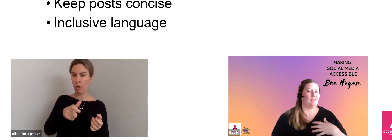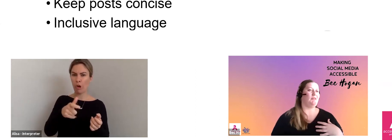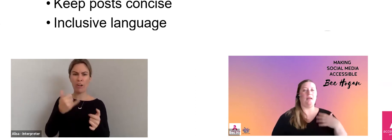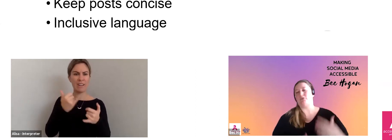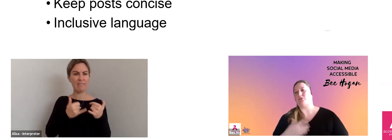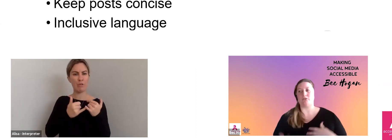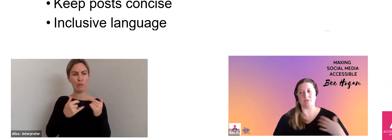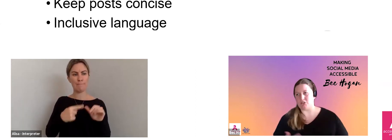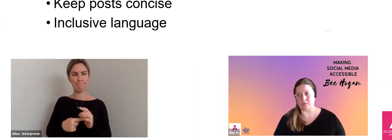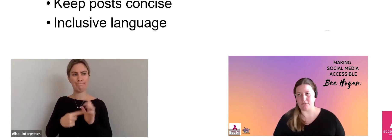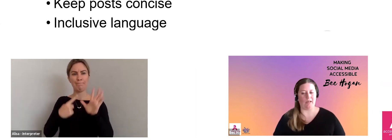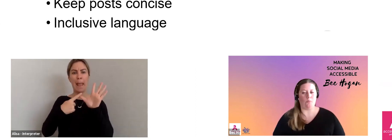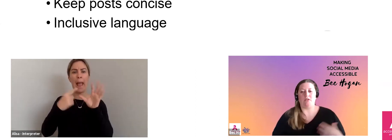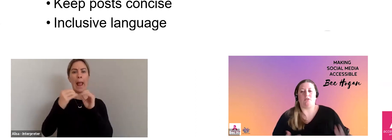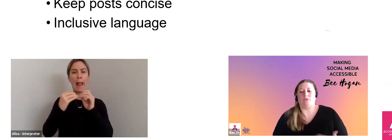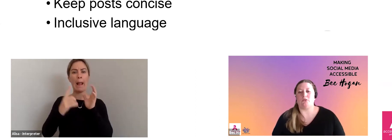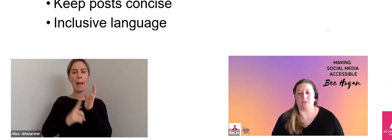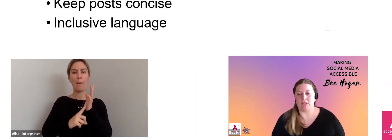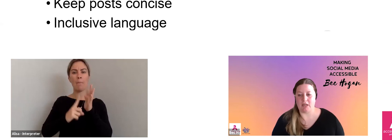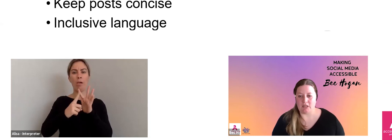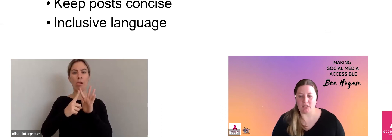Words are shifting and changing.